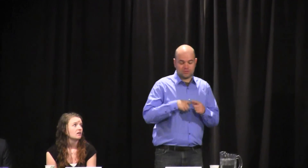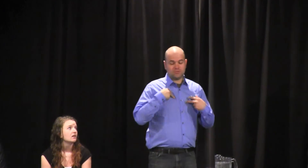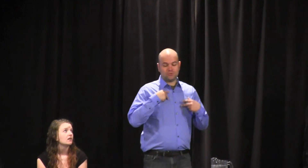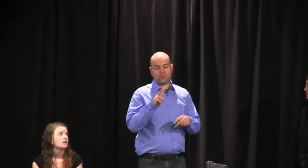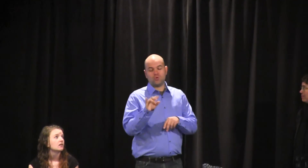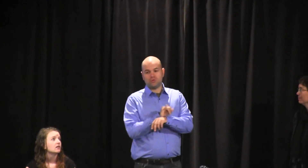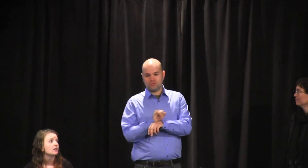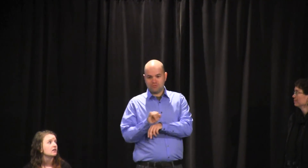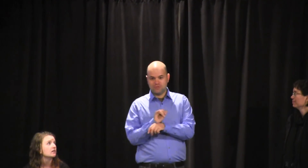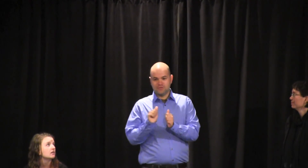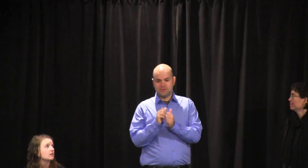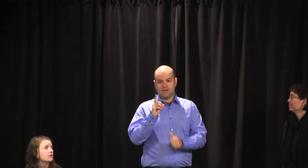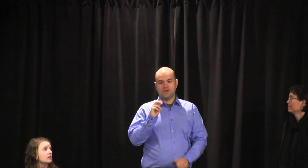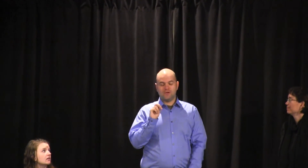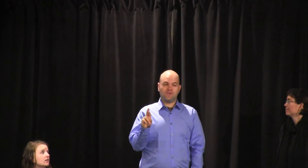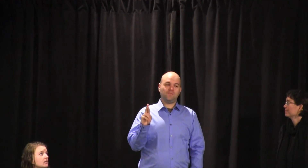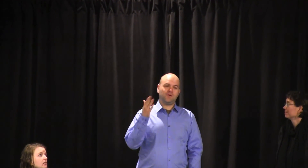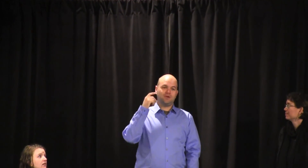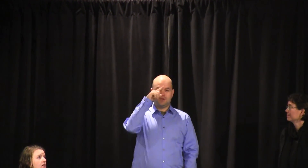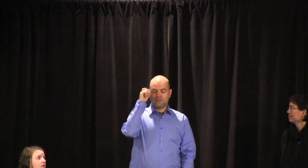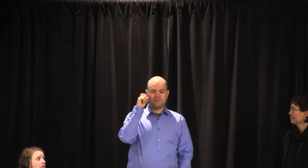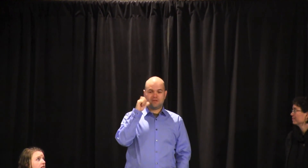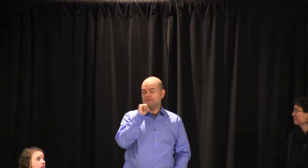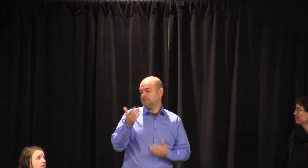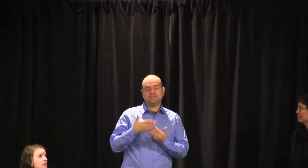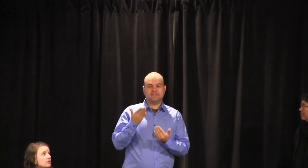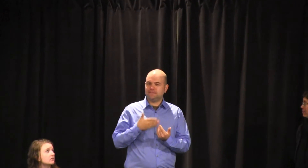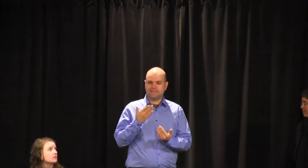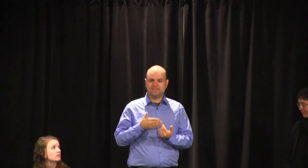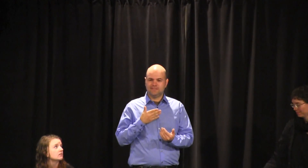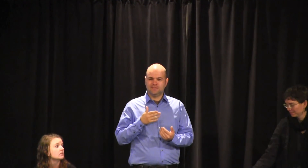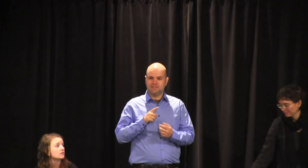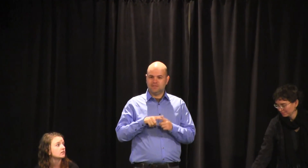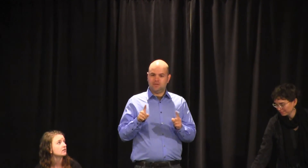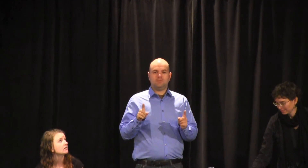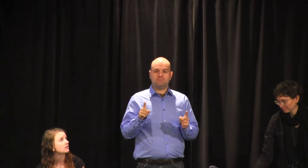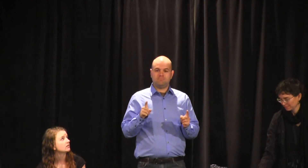You know, I had those internships with DNR in the summer, and yeah, it wasn't easy,